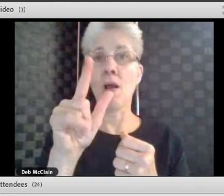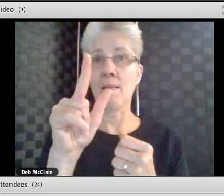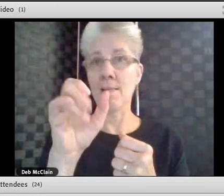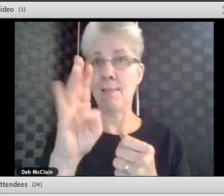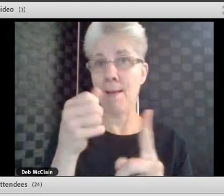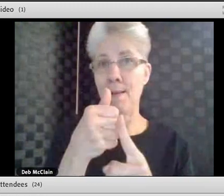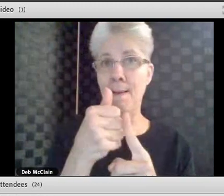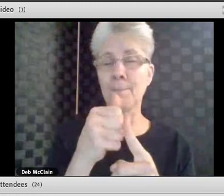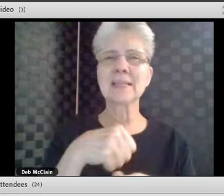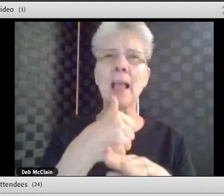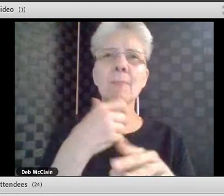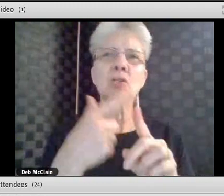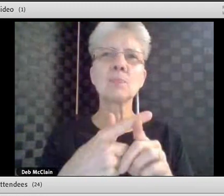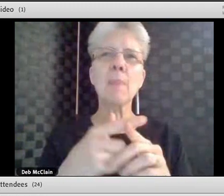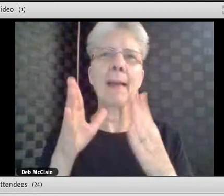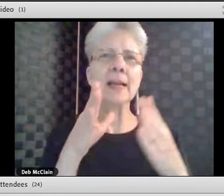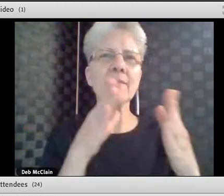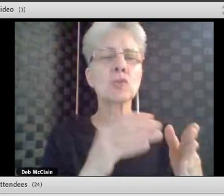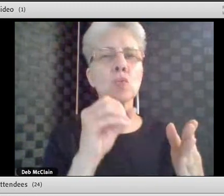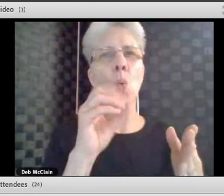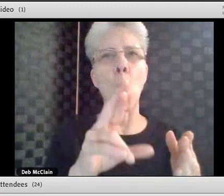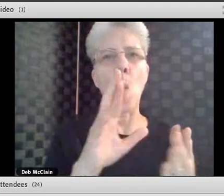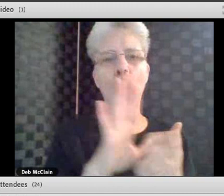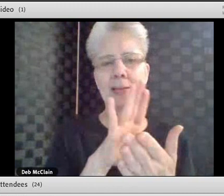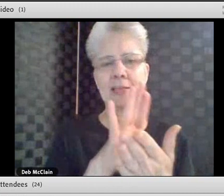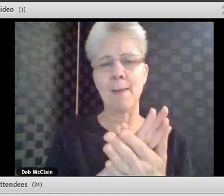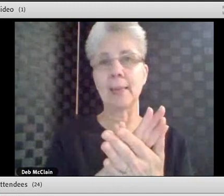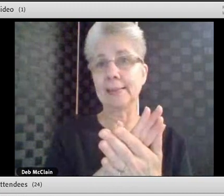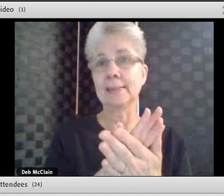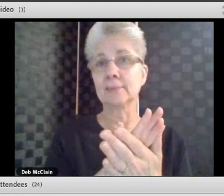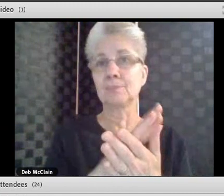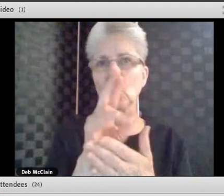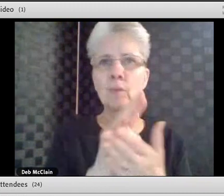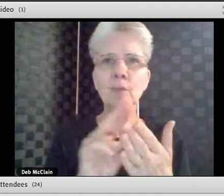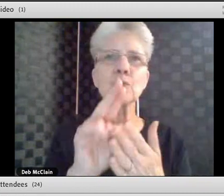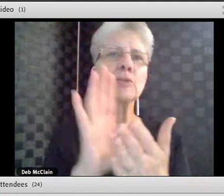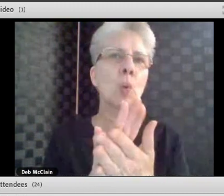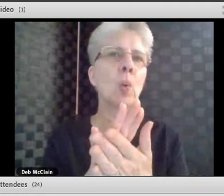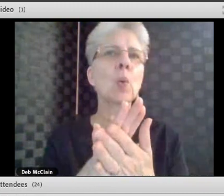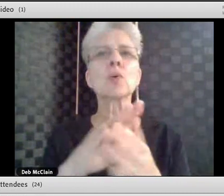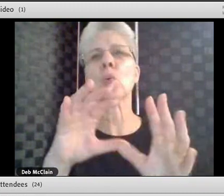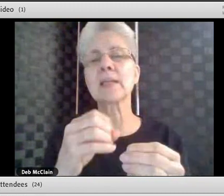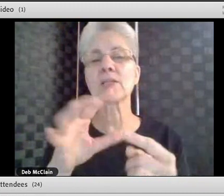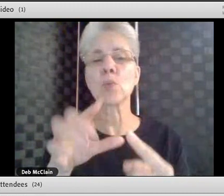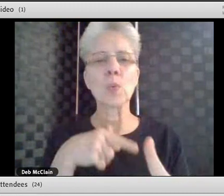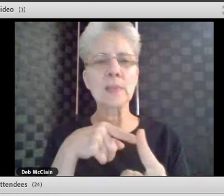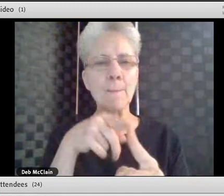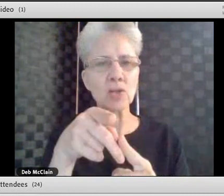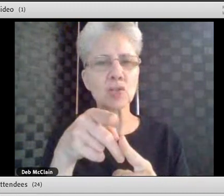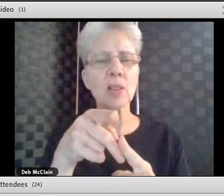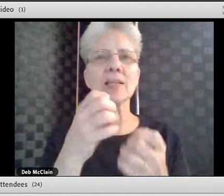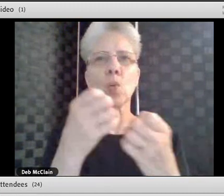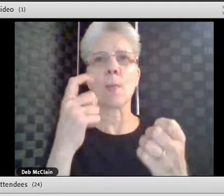So basically a VR lab established by individuals or academic institutions or organizations